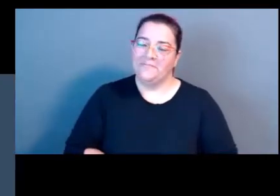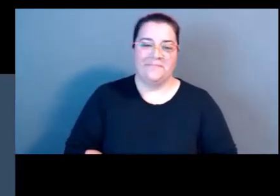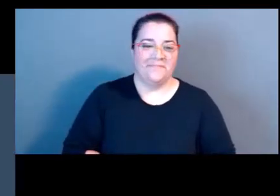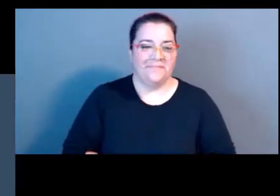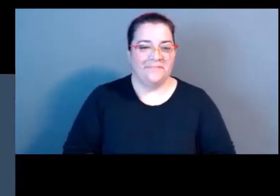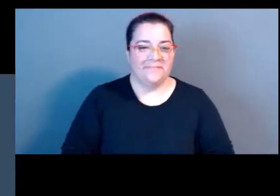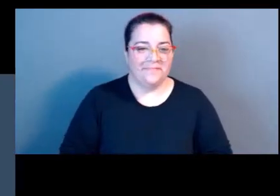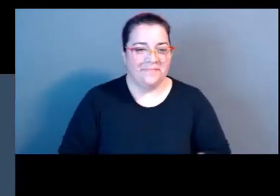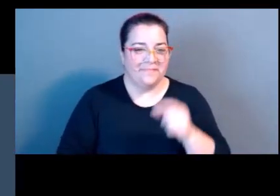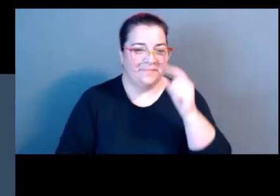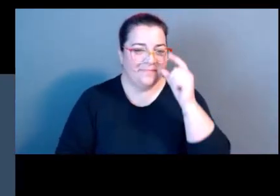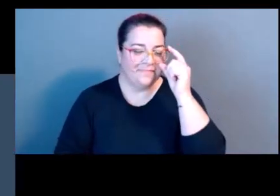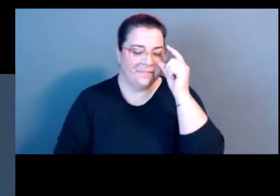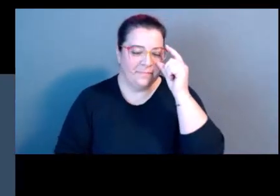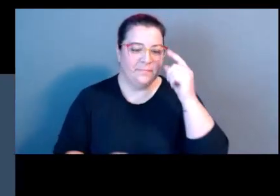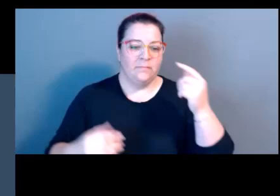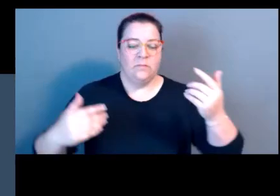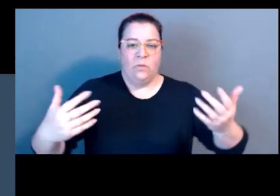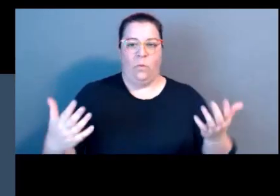What is needed to apply?